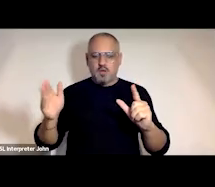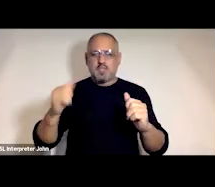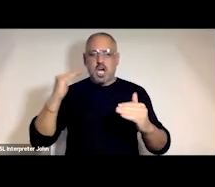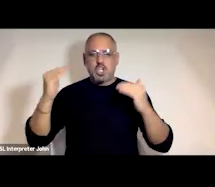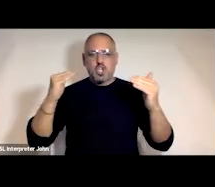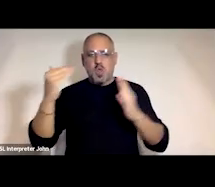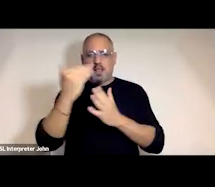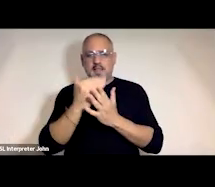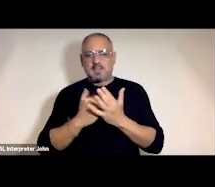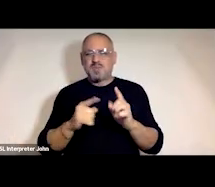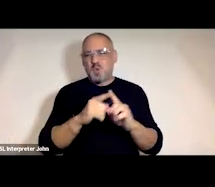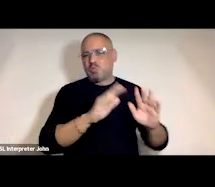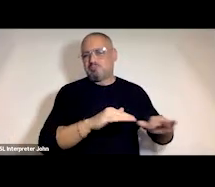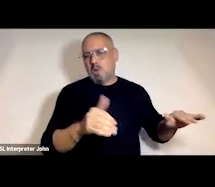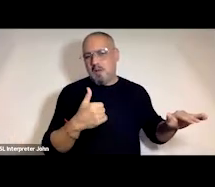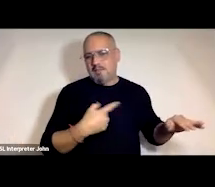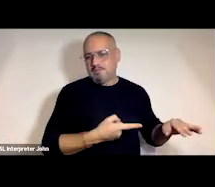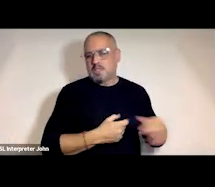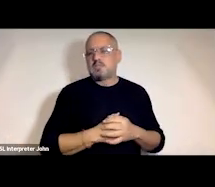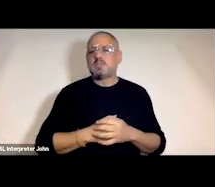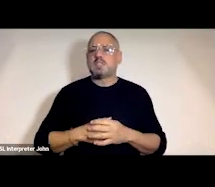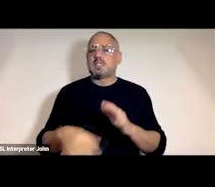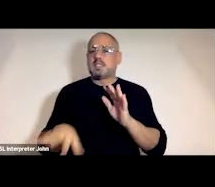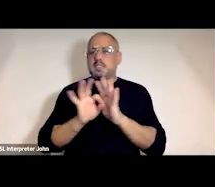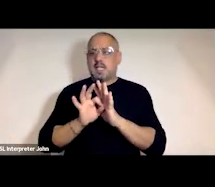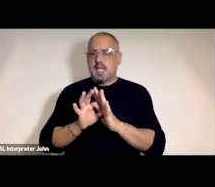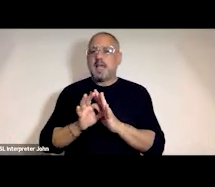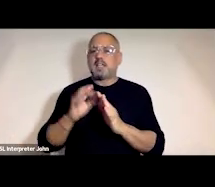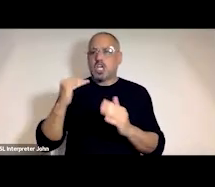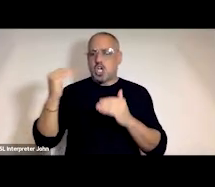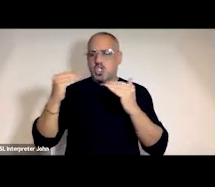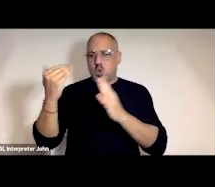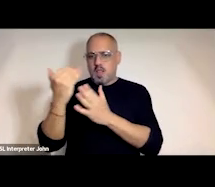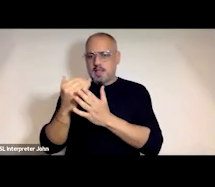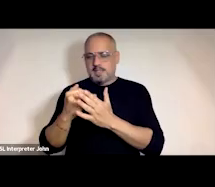and you'll also have child listings. Select adult listings if you're working with adults.